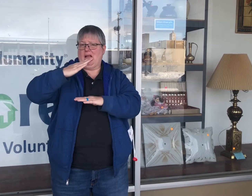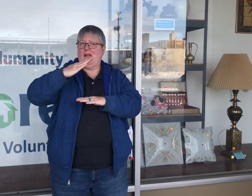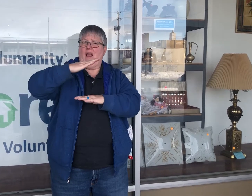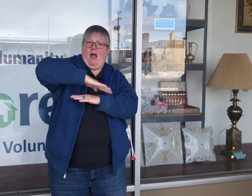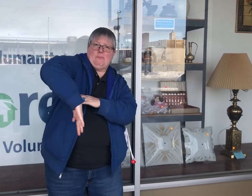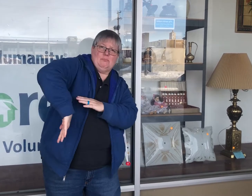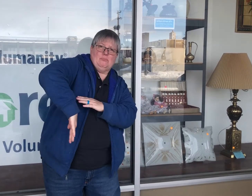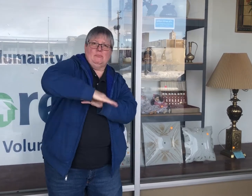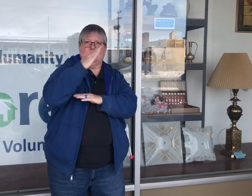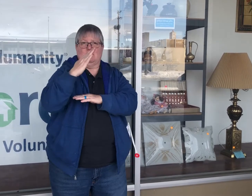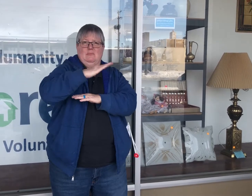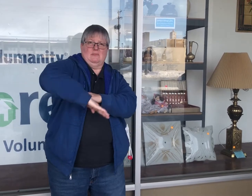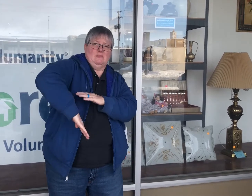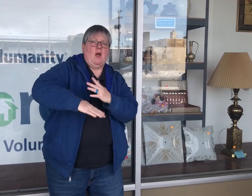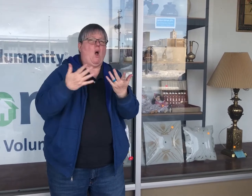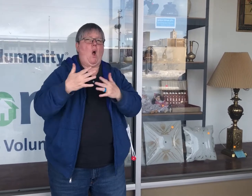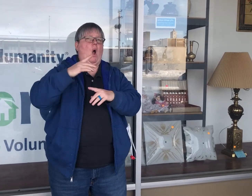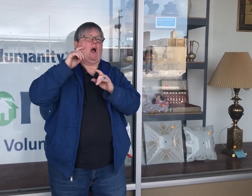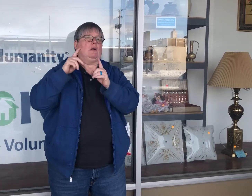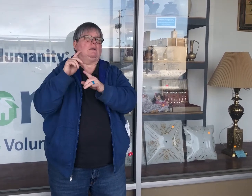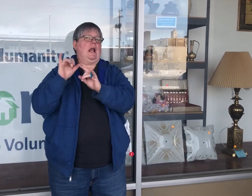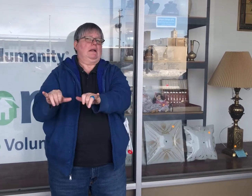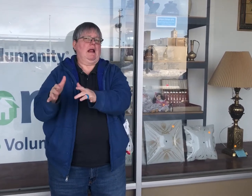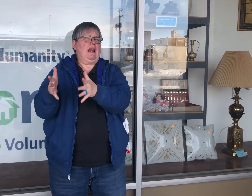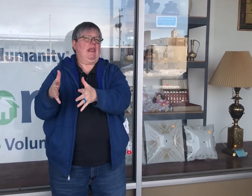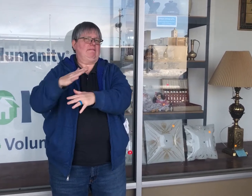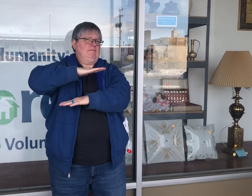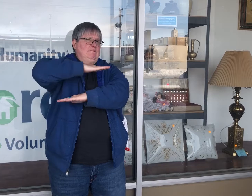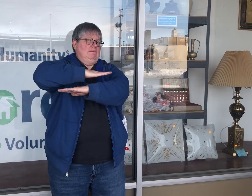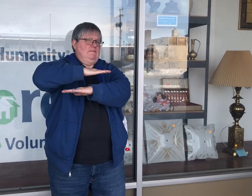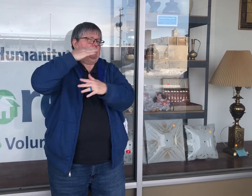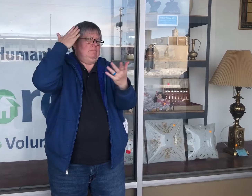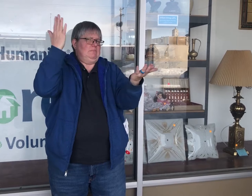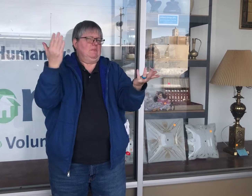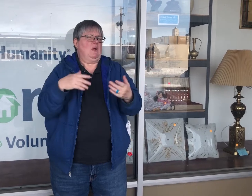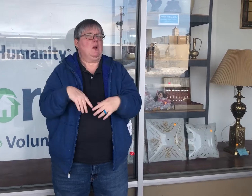if we're going to use it like moving it up and down, or if we're going to leave it stationary.